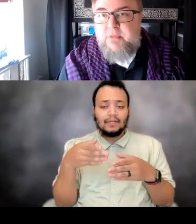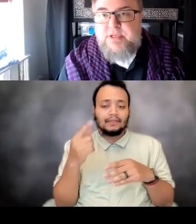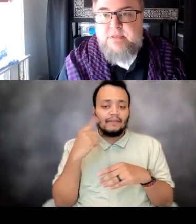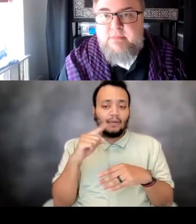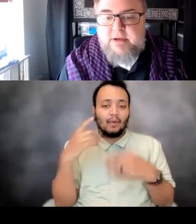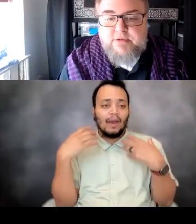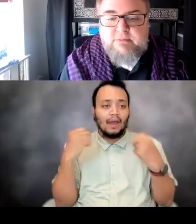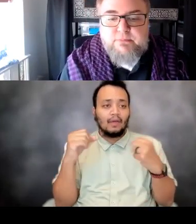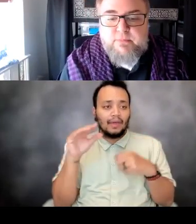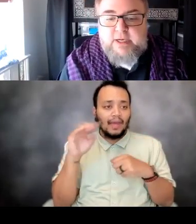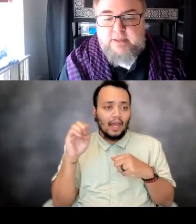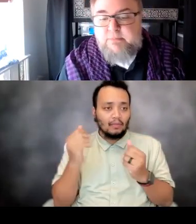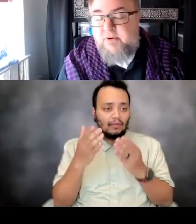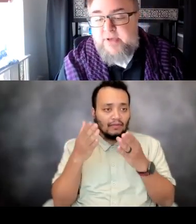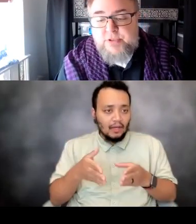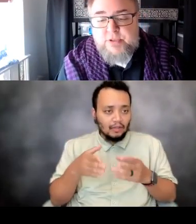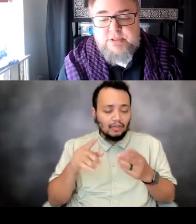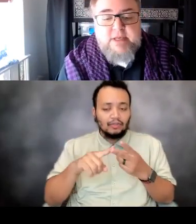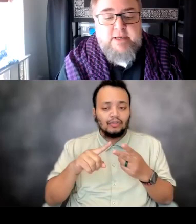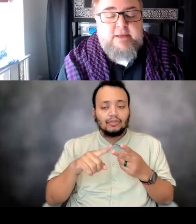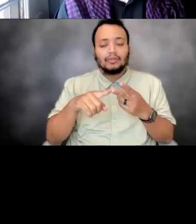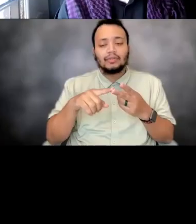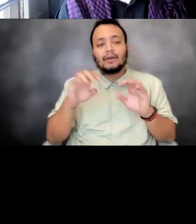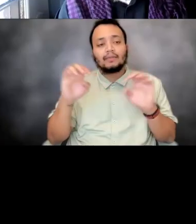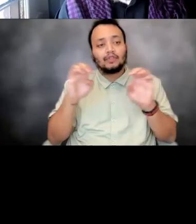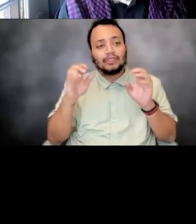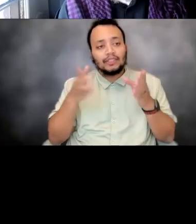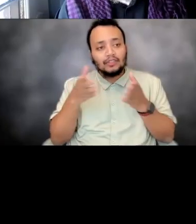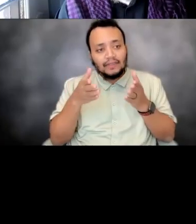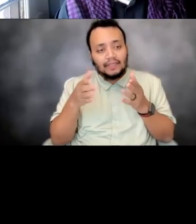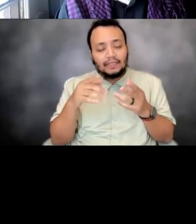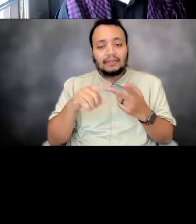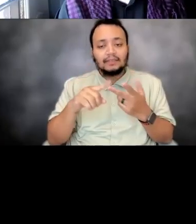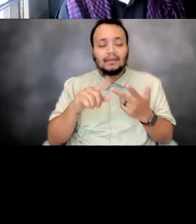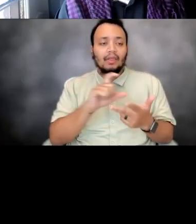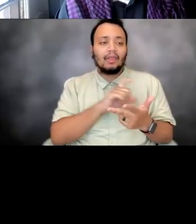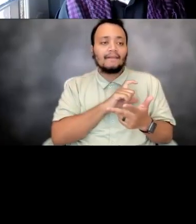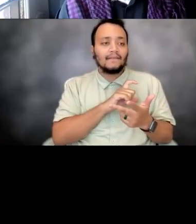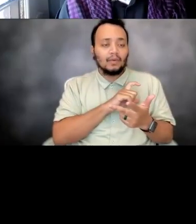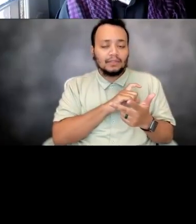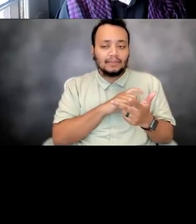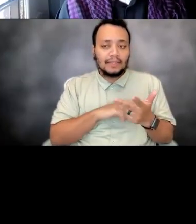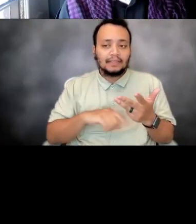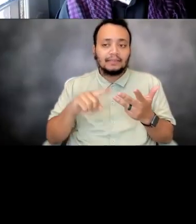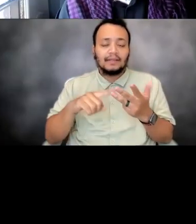emergency medical professionals, law enforcement advocates,